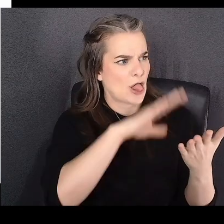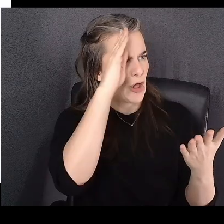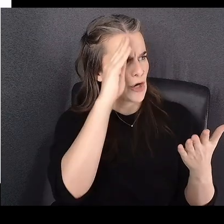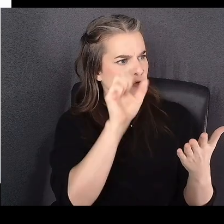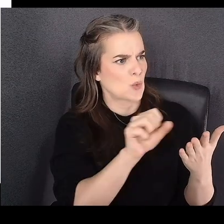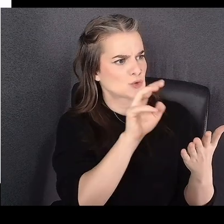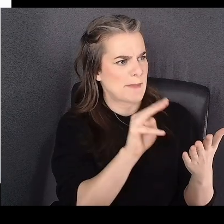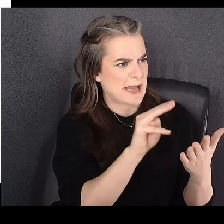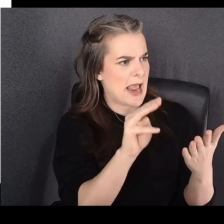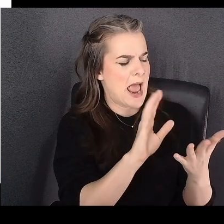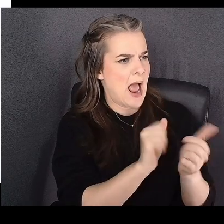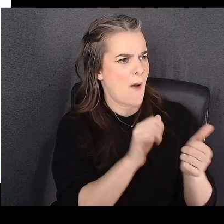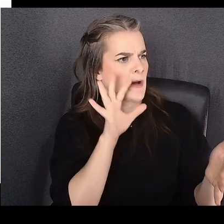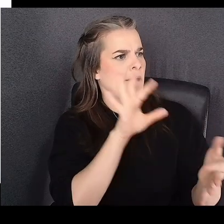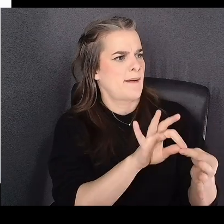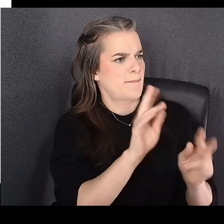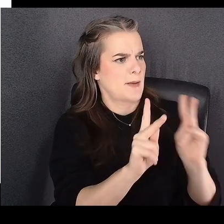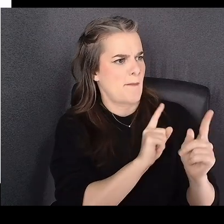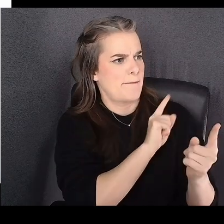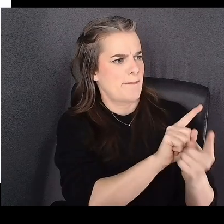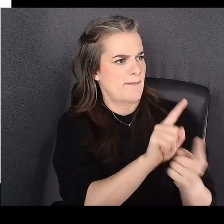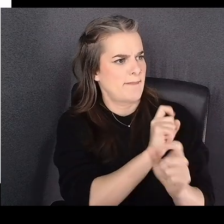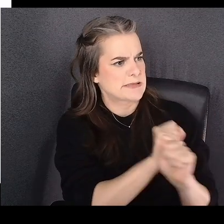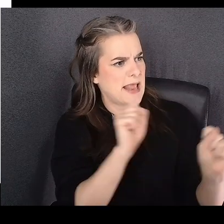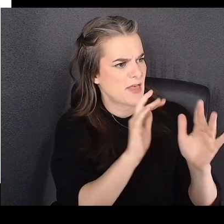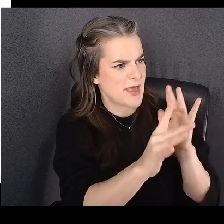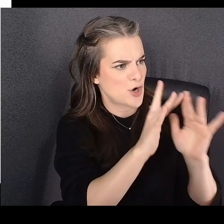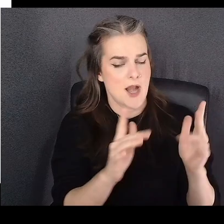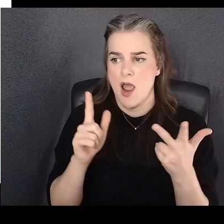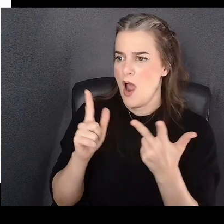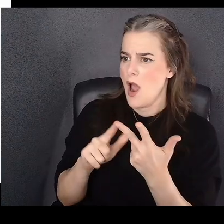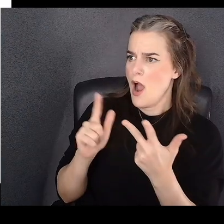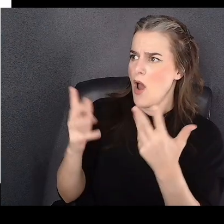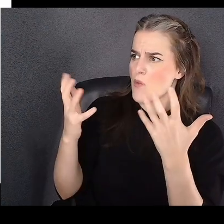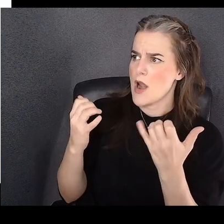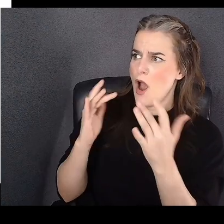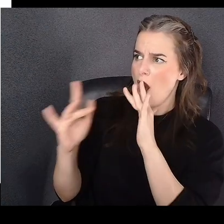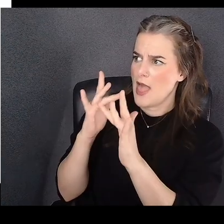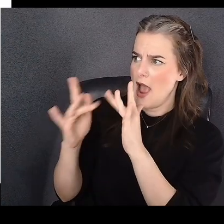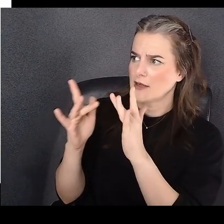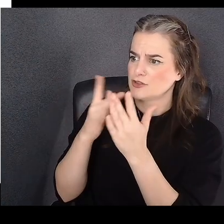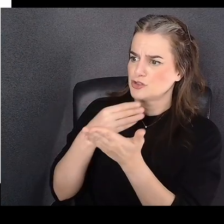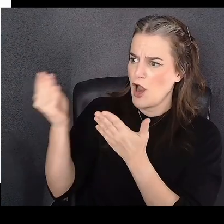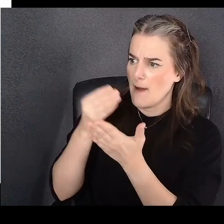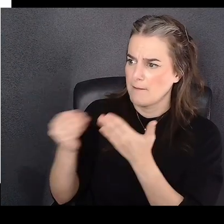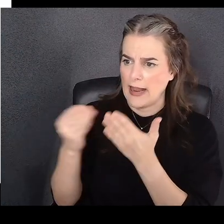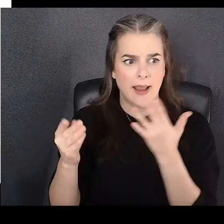I want to do online shopping, online banking. We really hit a lot of things, I want to say,